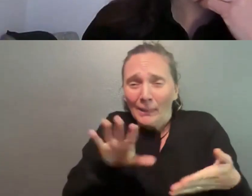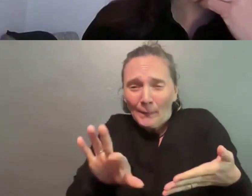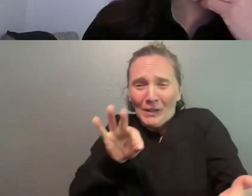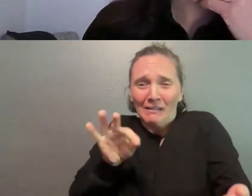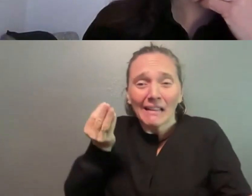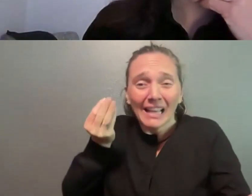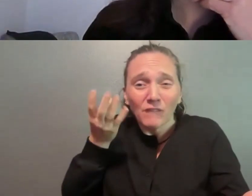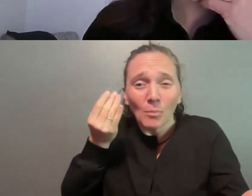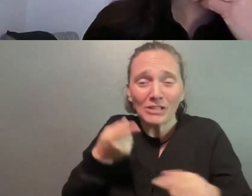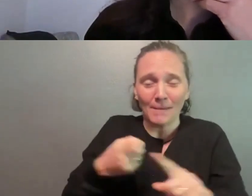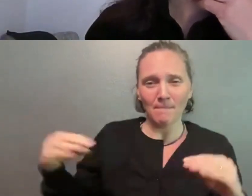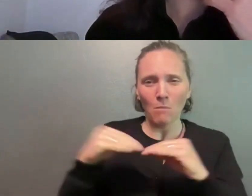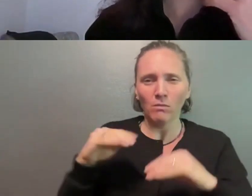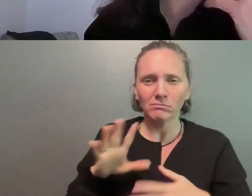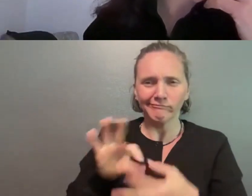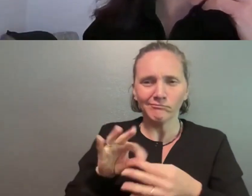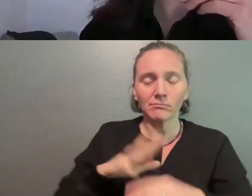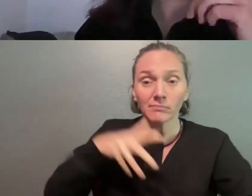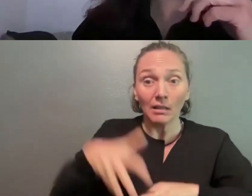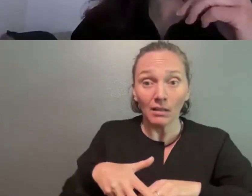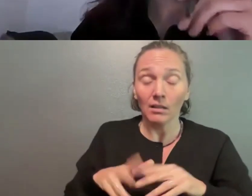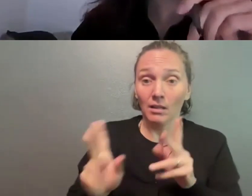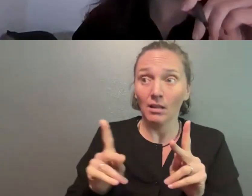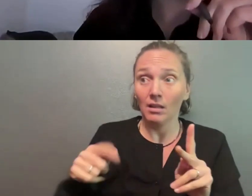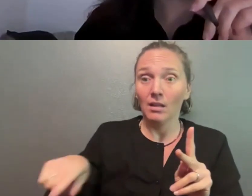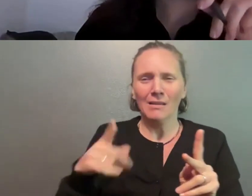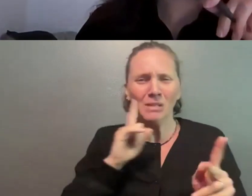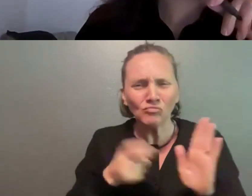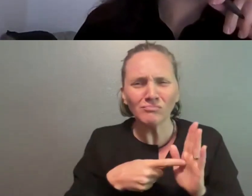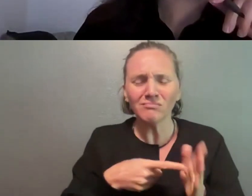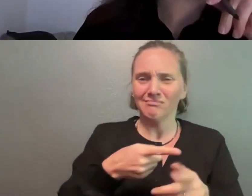and recognizing the differences in the costs that might occur